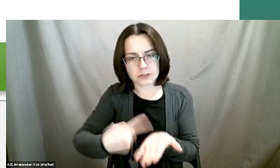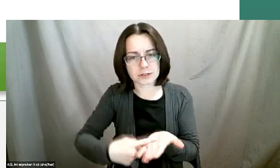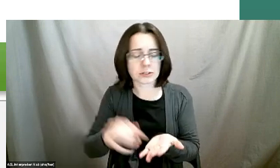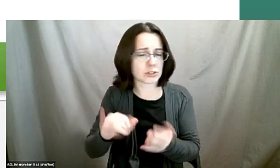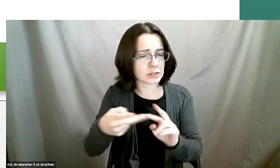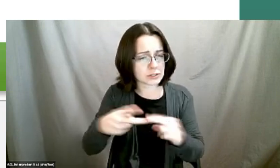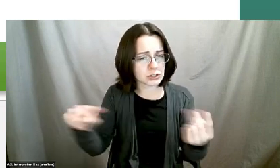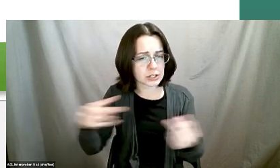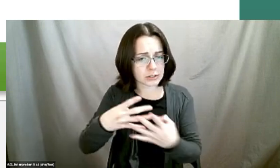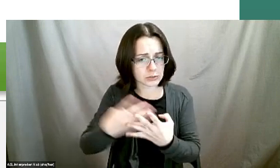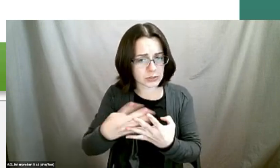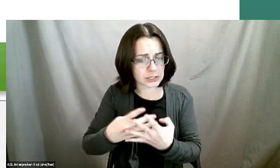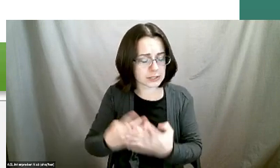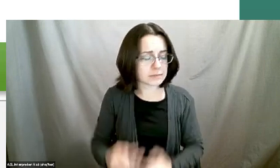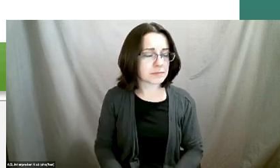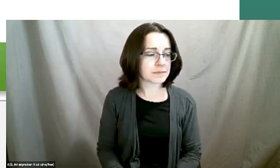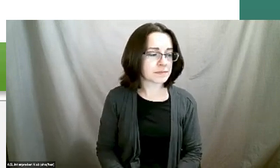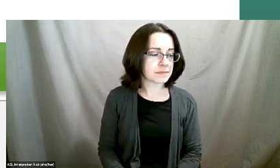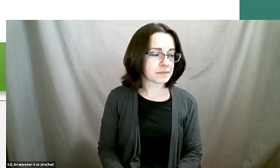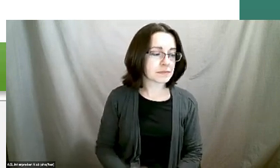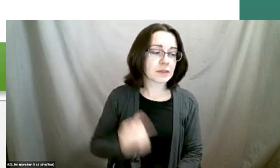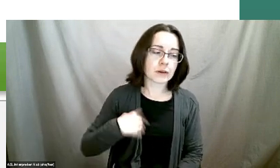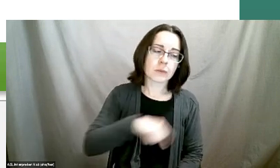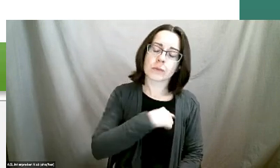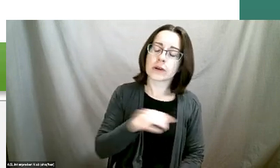And always we have to be involving all the partners in